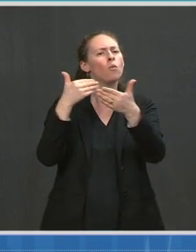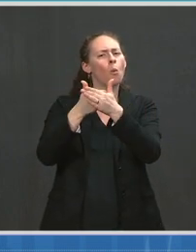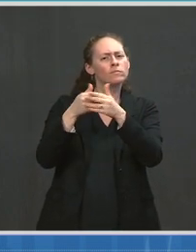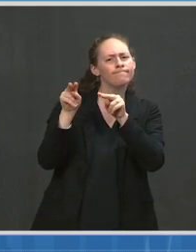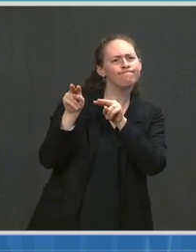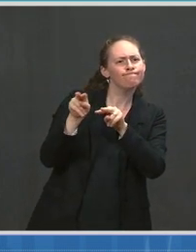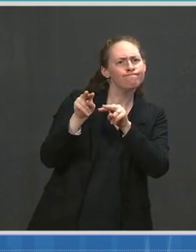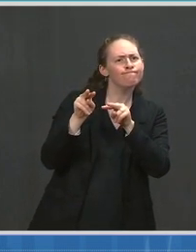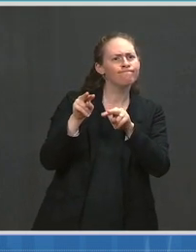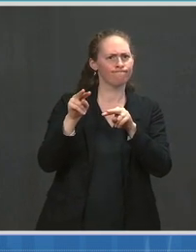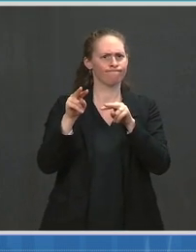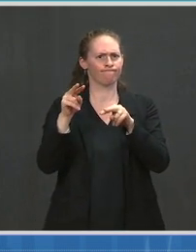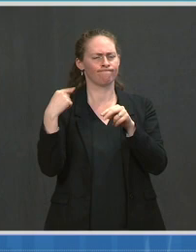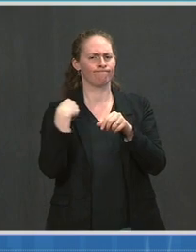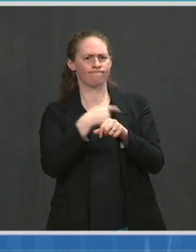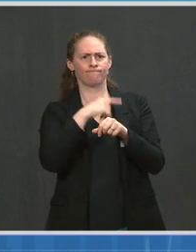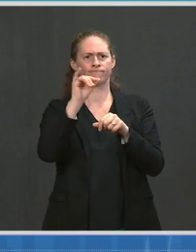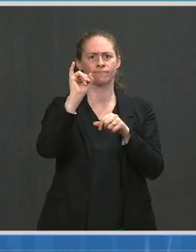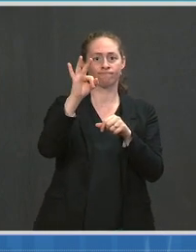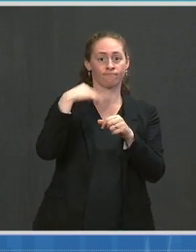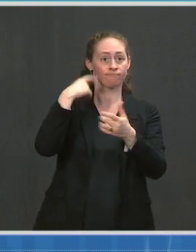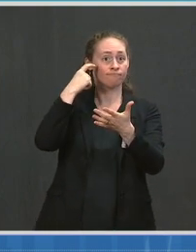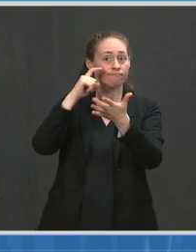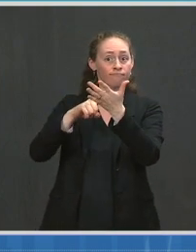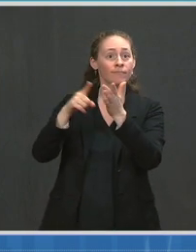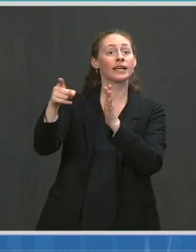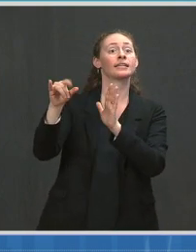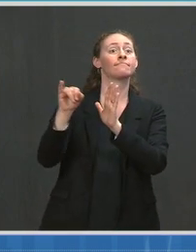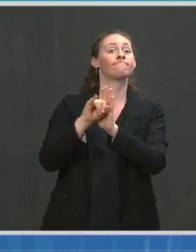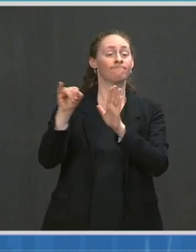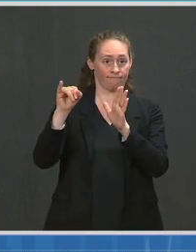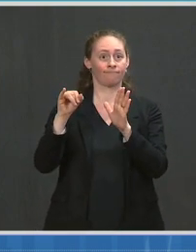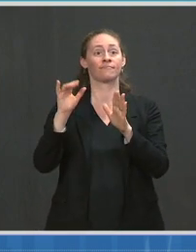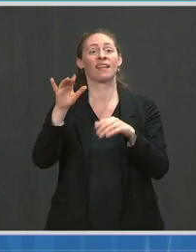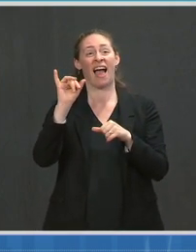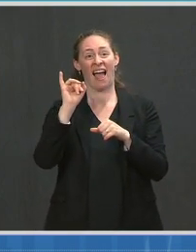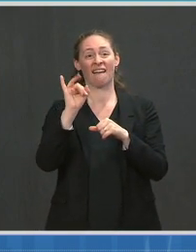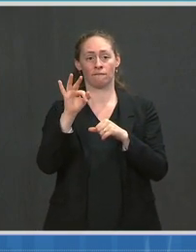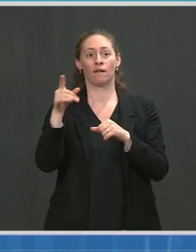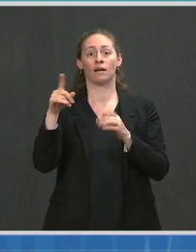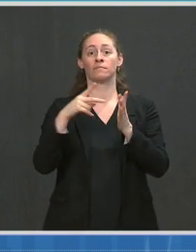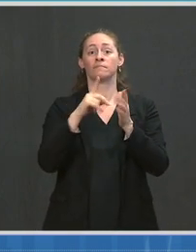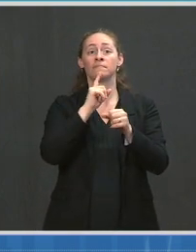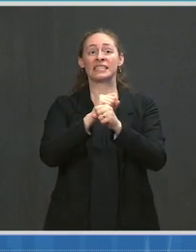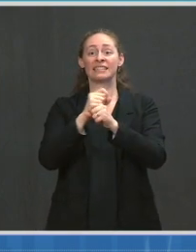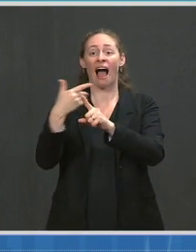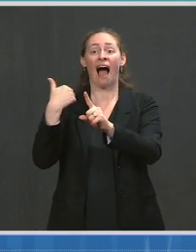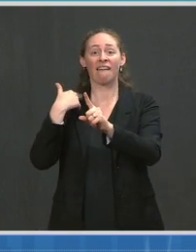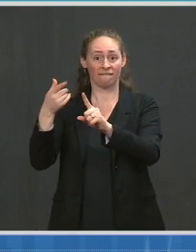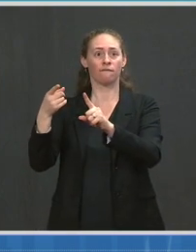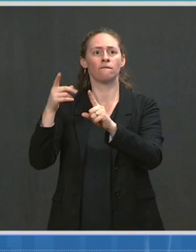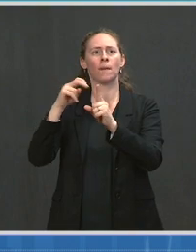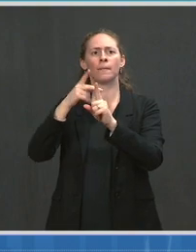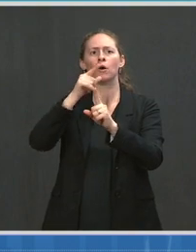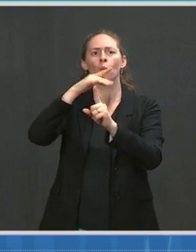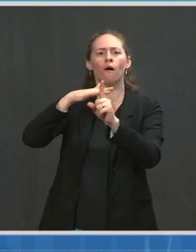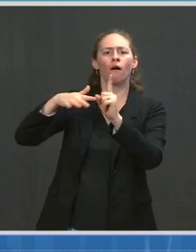the degree of transmission from vaccinated individuals will be determined by the infection rate